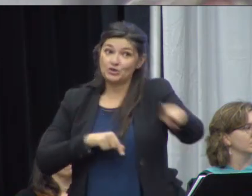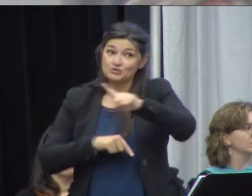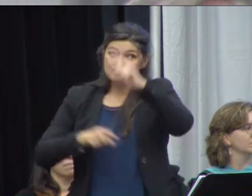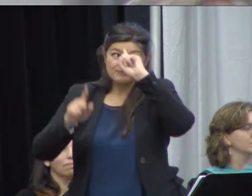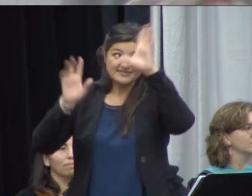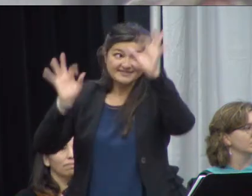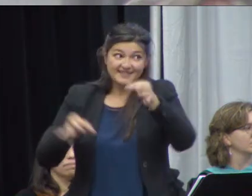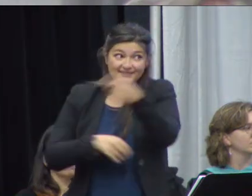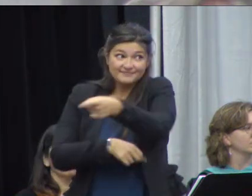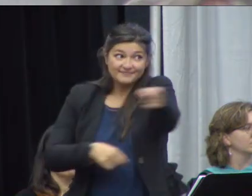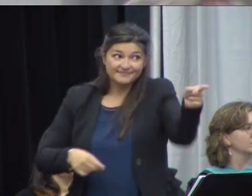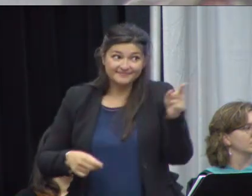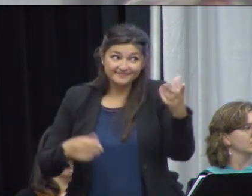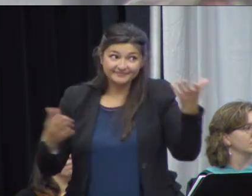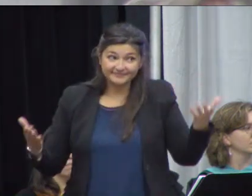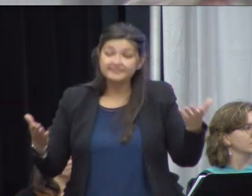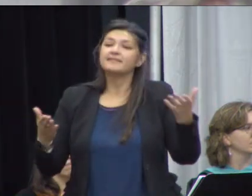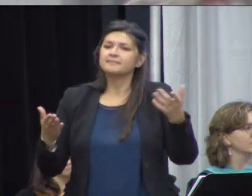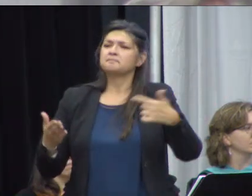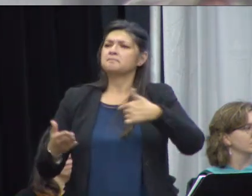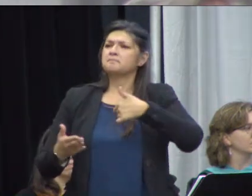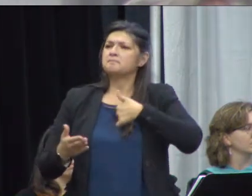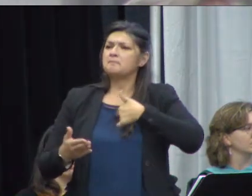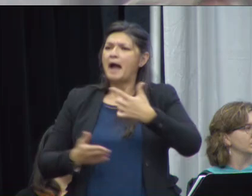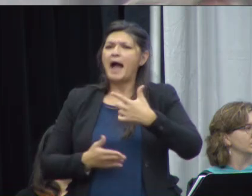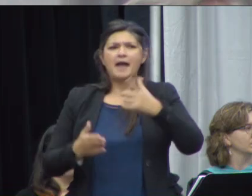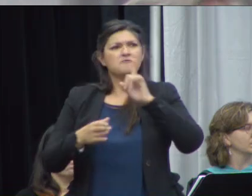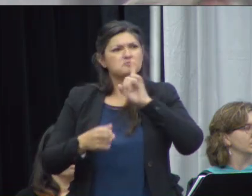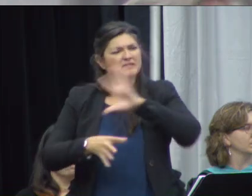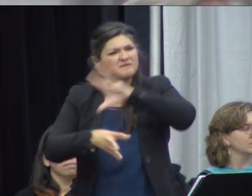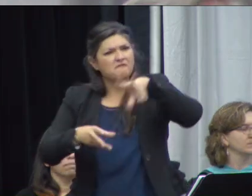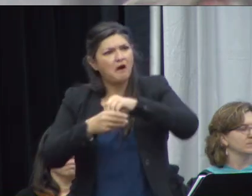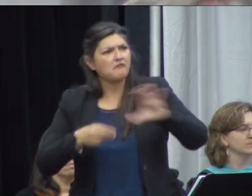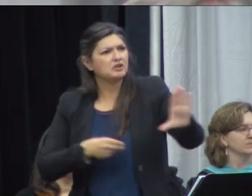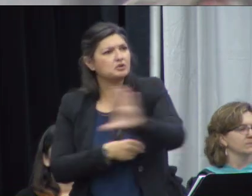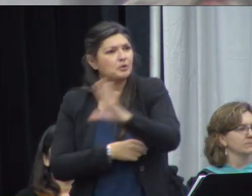I have been part of many wonderful experiences. I spent time in classrooms with you